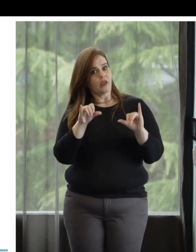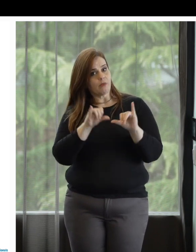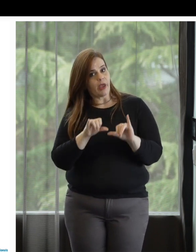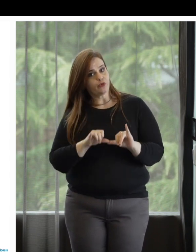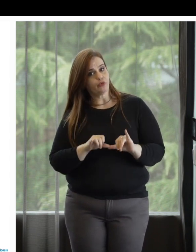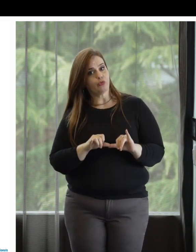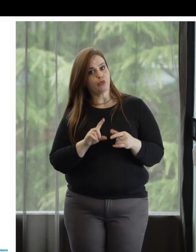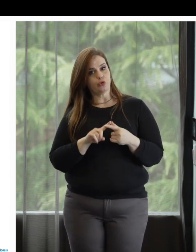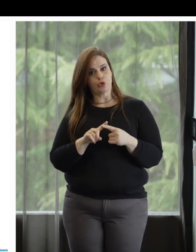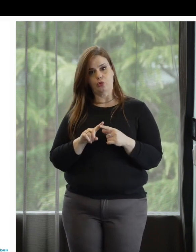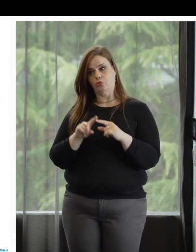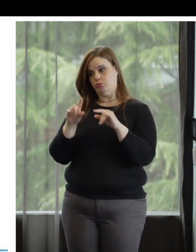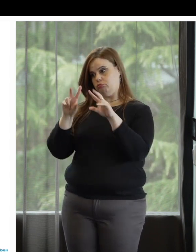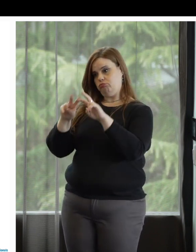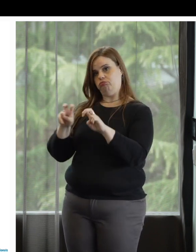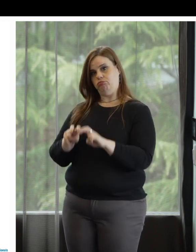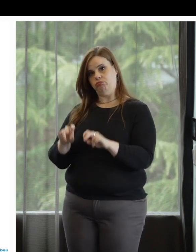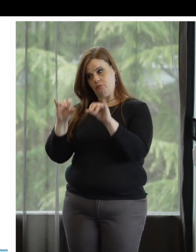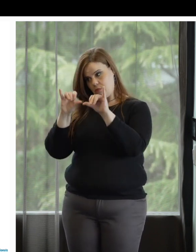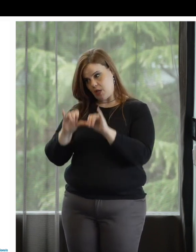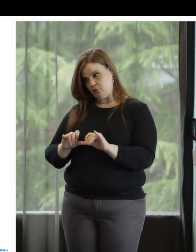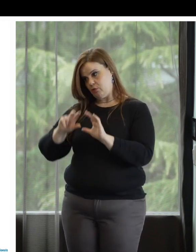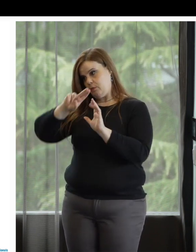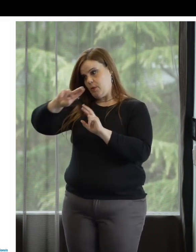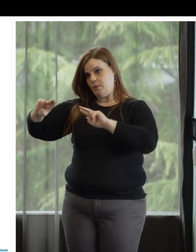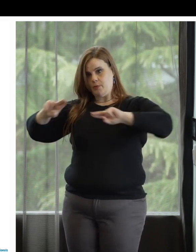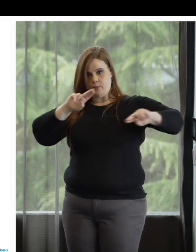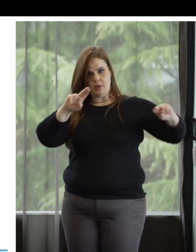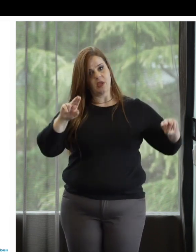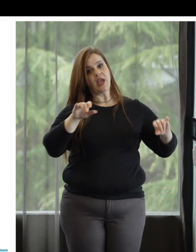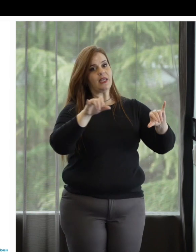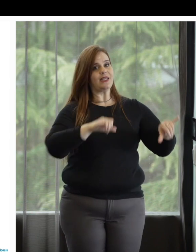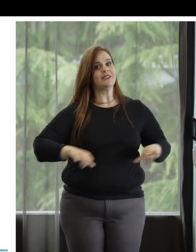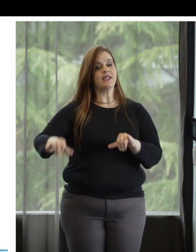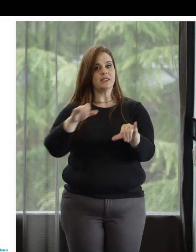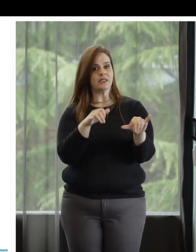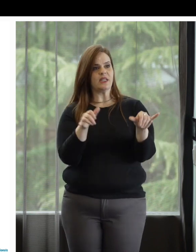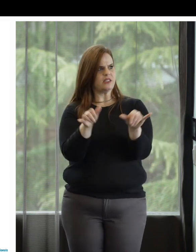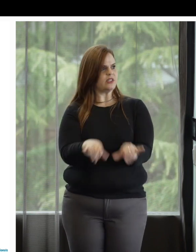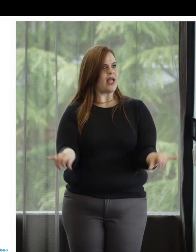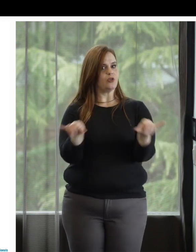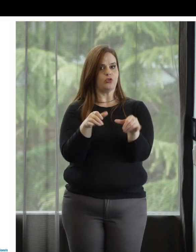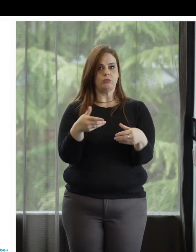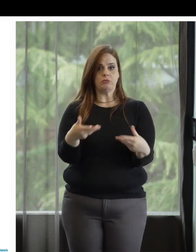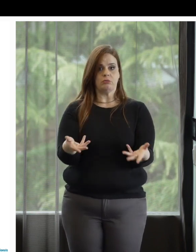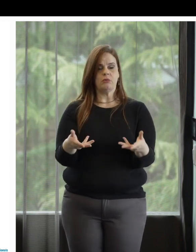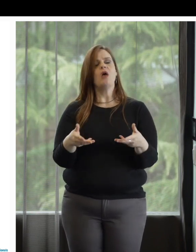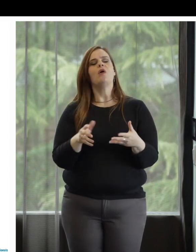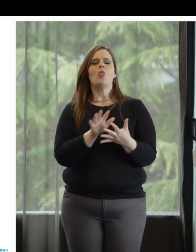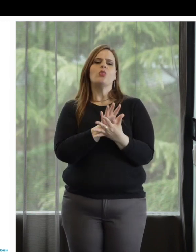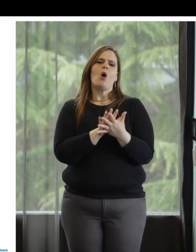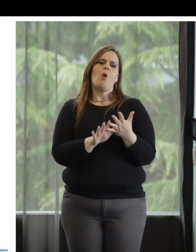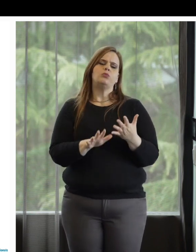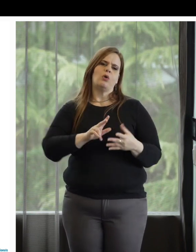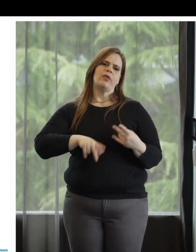those? Is it consistent, is this a standard out there to do that? So those are the kind of metadata and quality